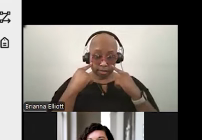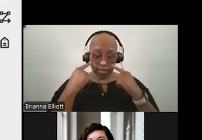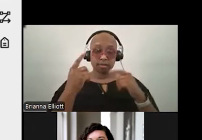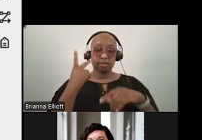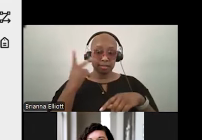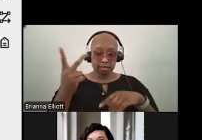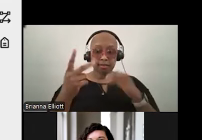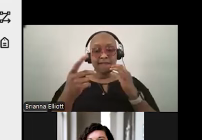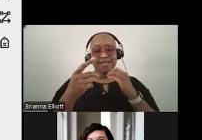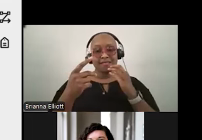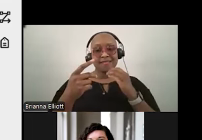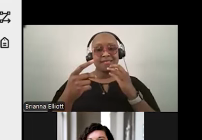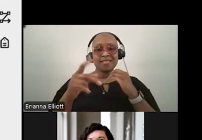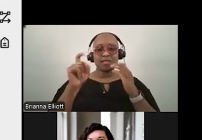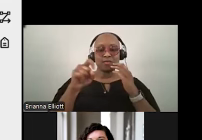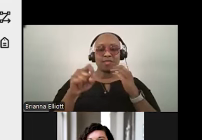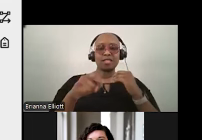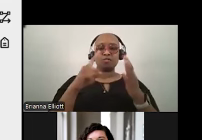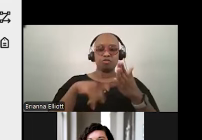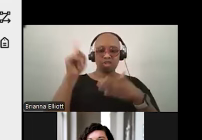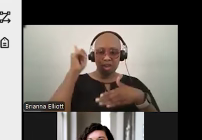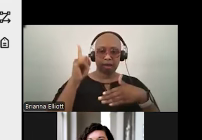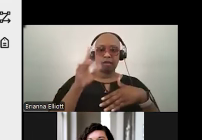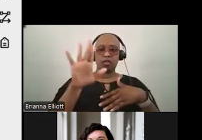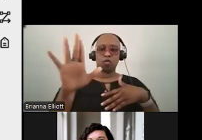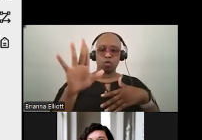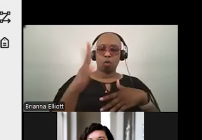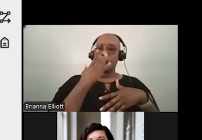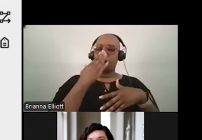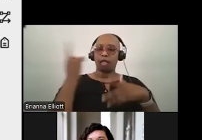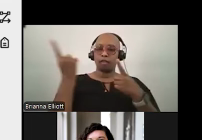going to need to be able to check to see if that color contrast meets those standards. It's not